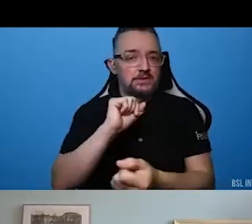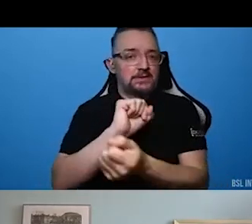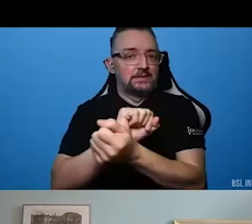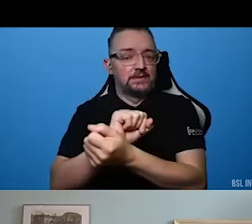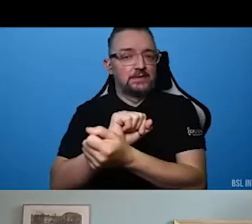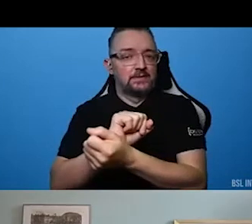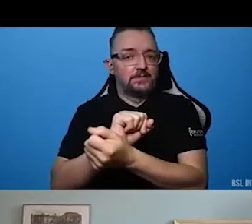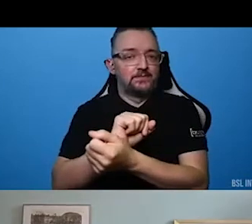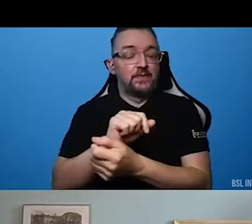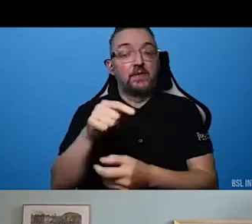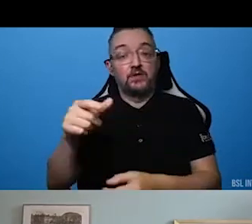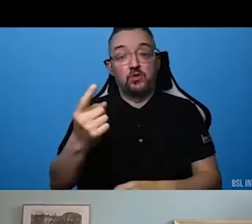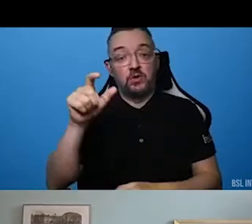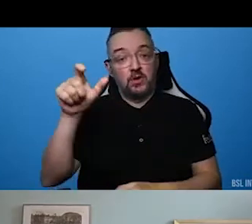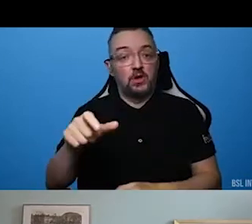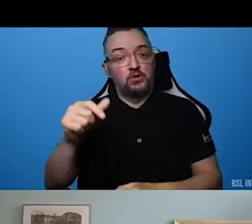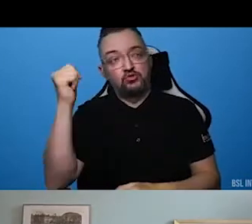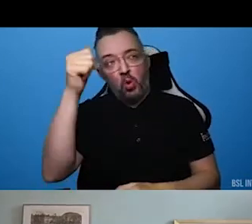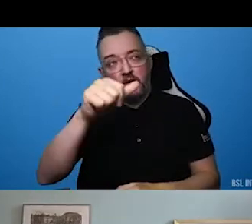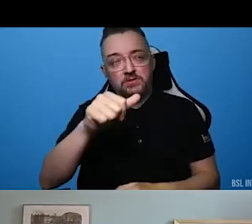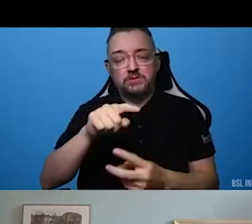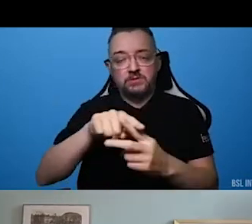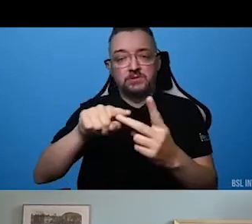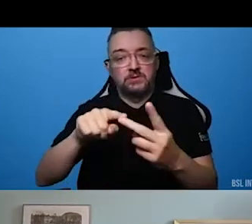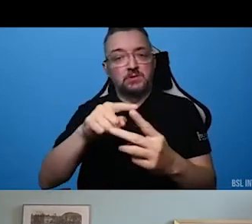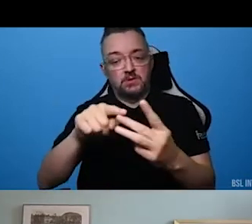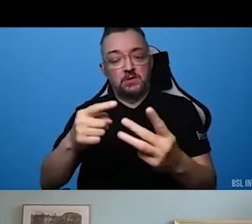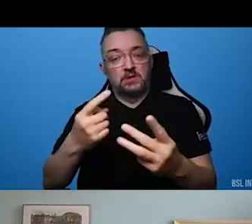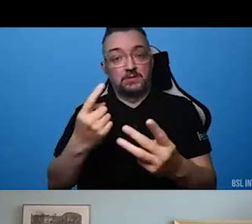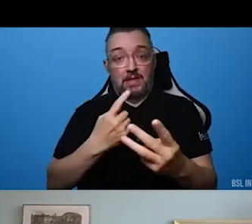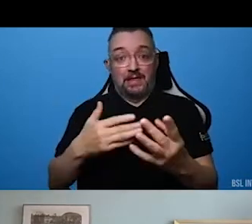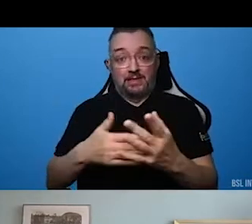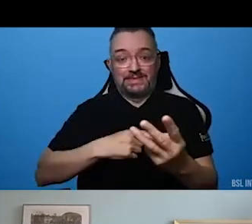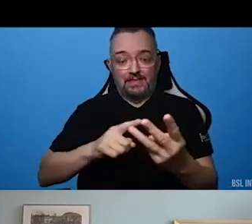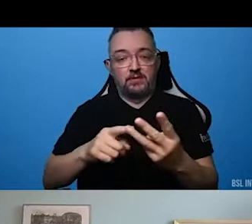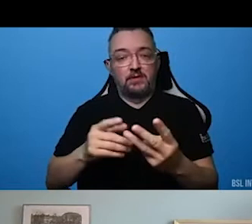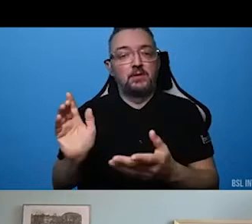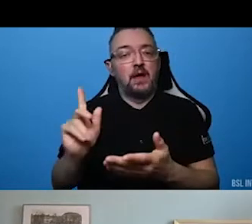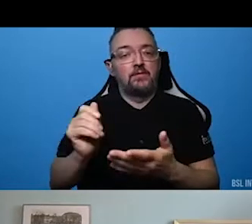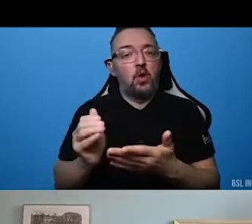So scholars such as Carla Sassi, Tom Devine and myself have borrowed the term 'collective amnesia'